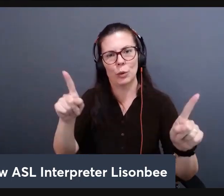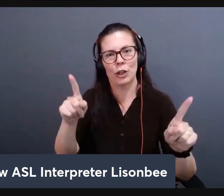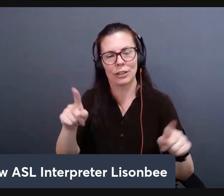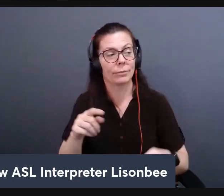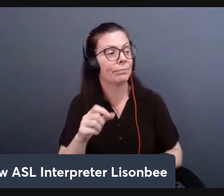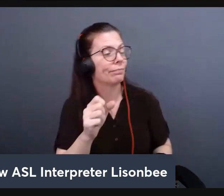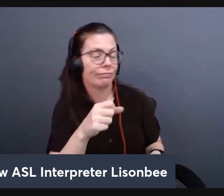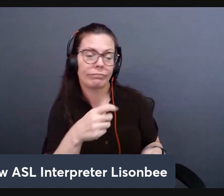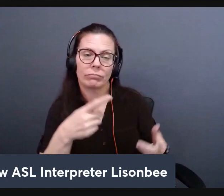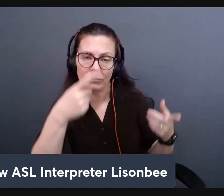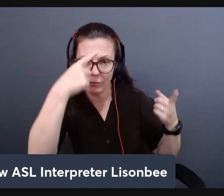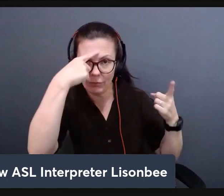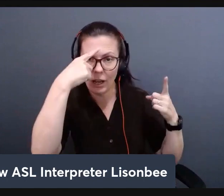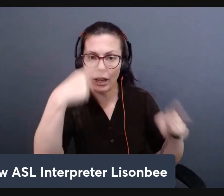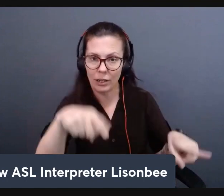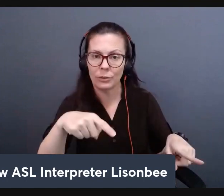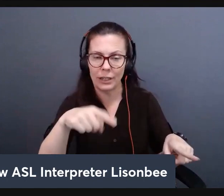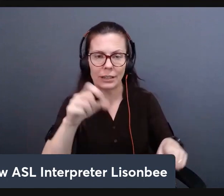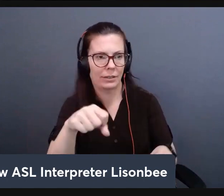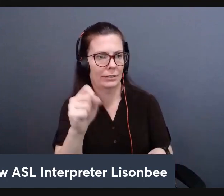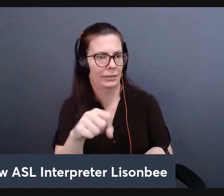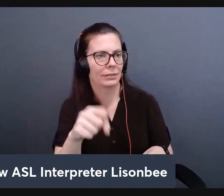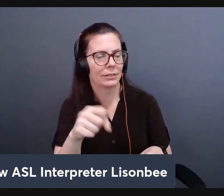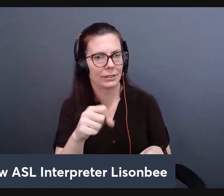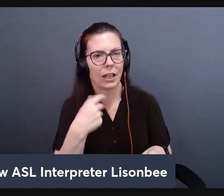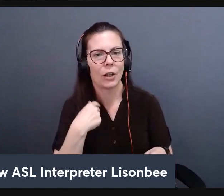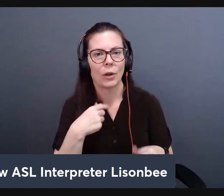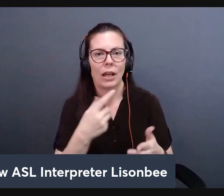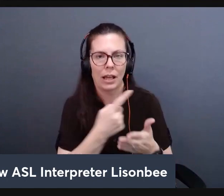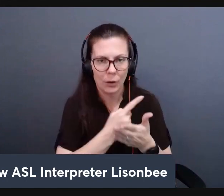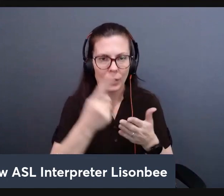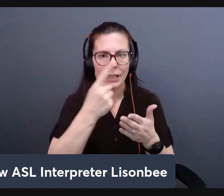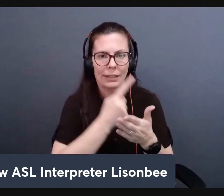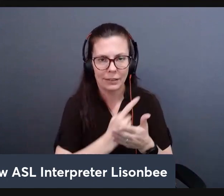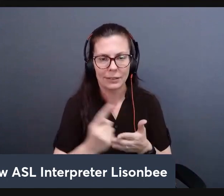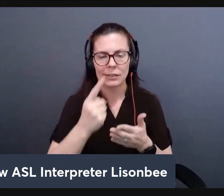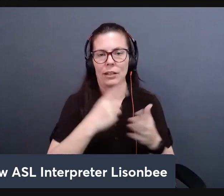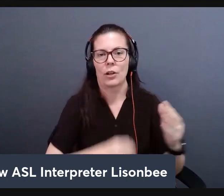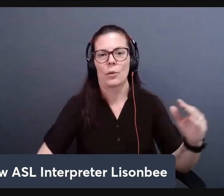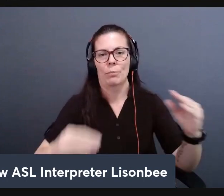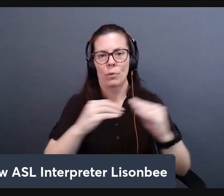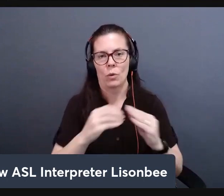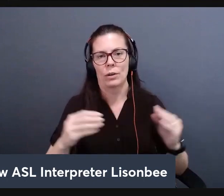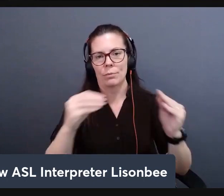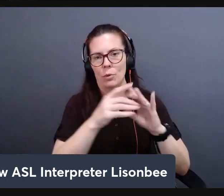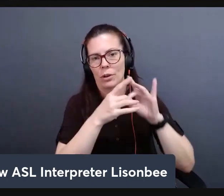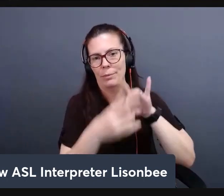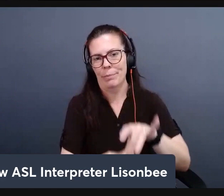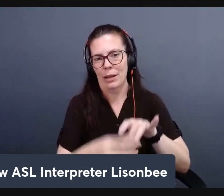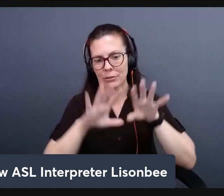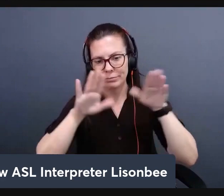I think, yeah, the more like, week over week, it's just more and more about containers and it's definitely an expectation